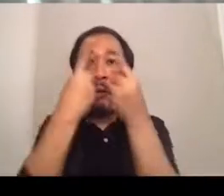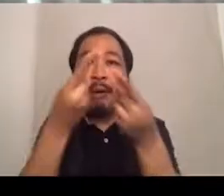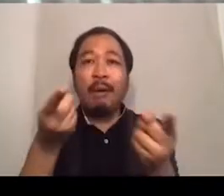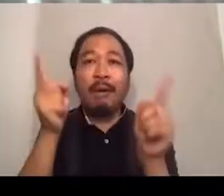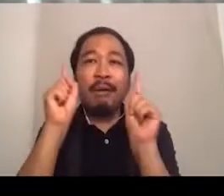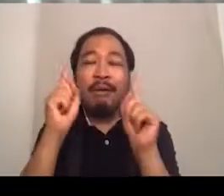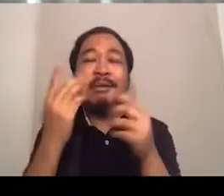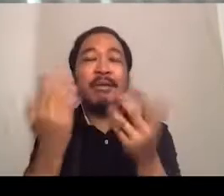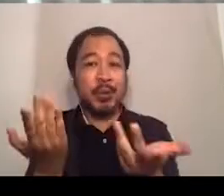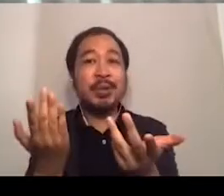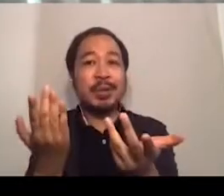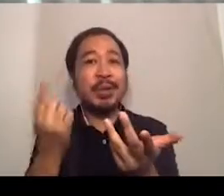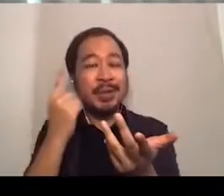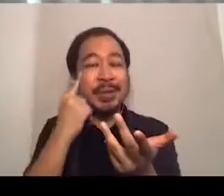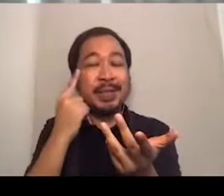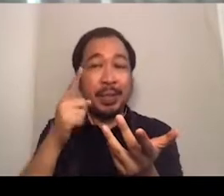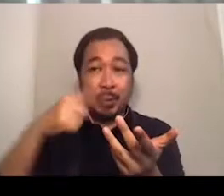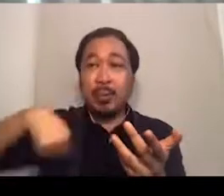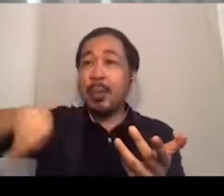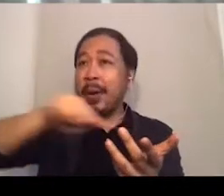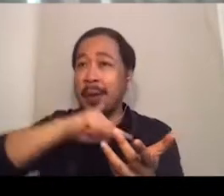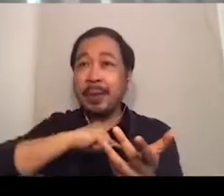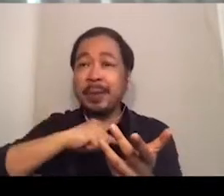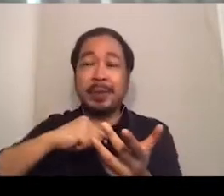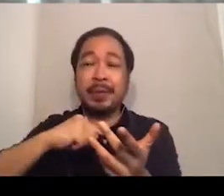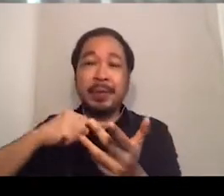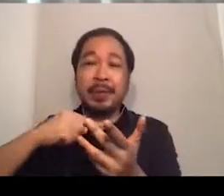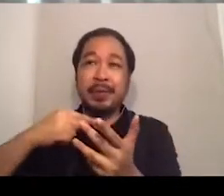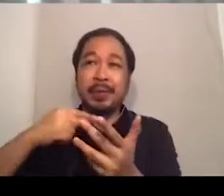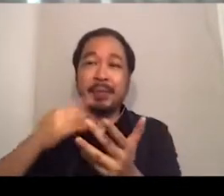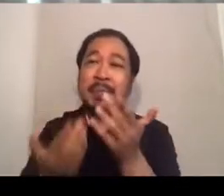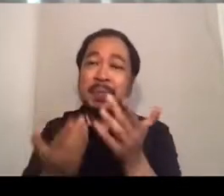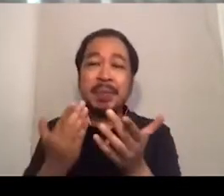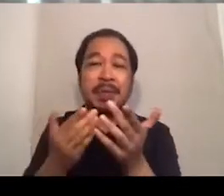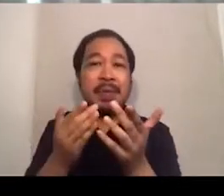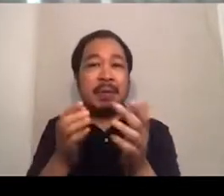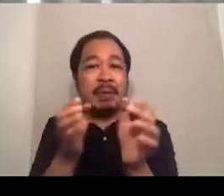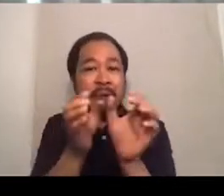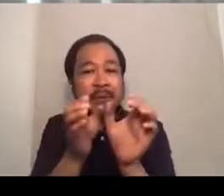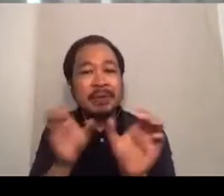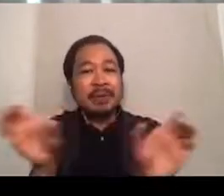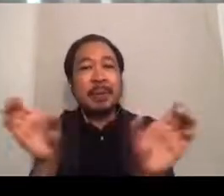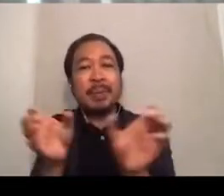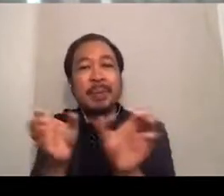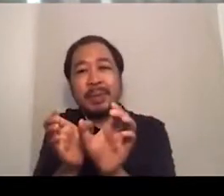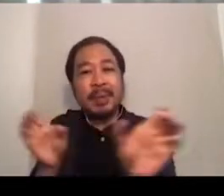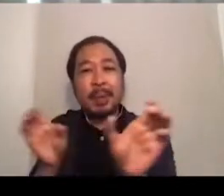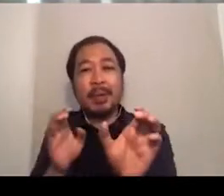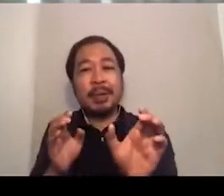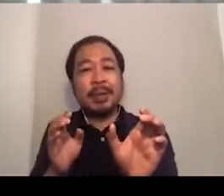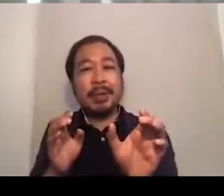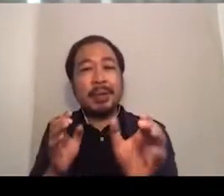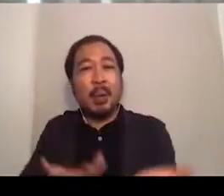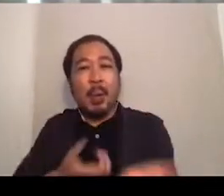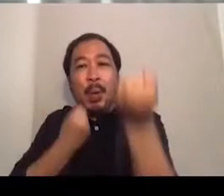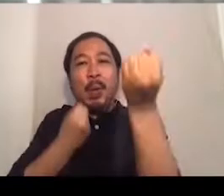and that we may be at risk of turning ourselves against each other.